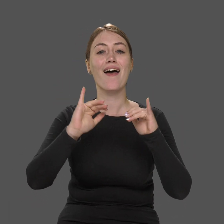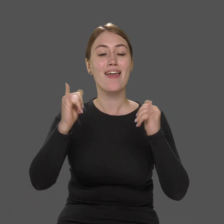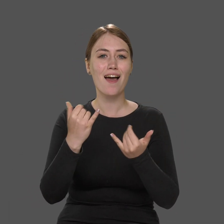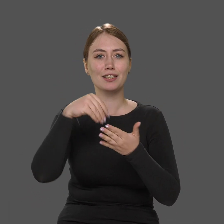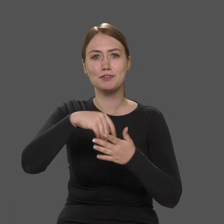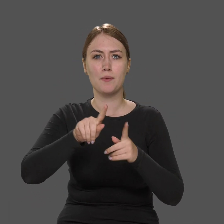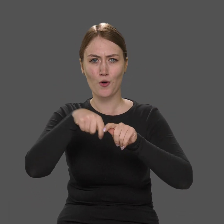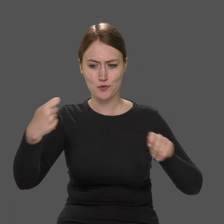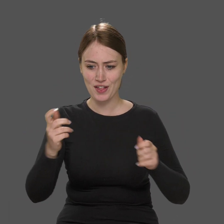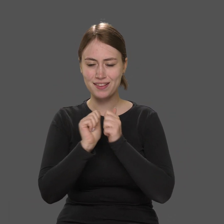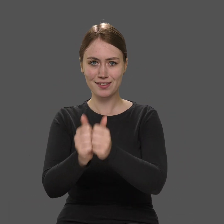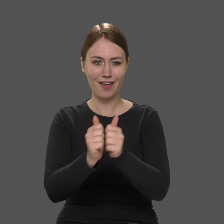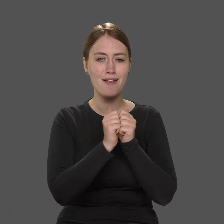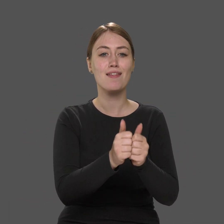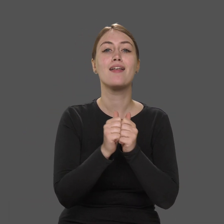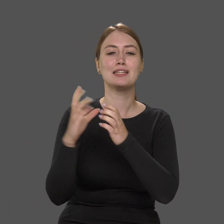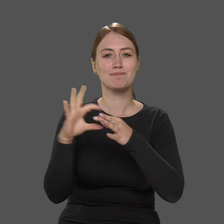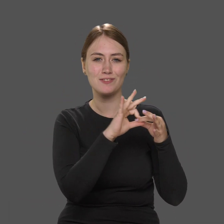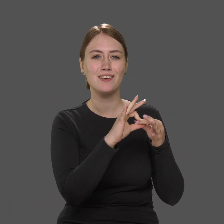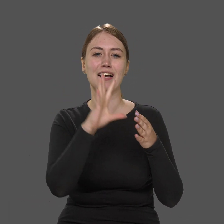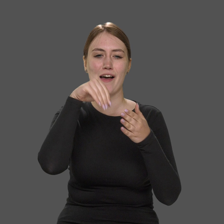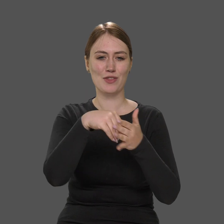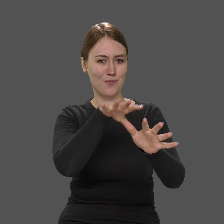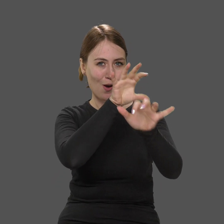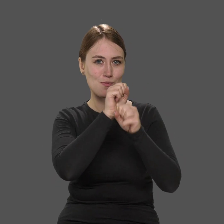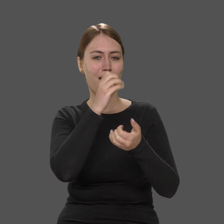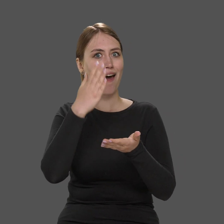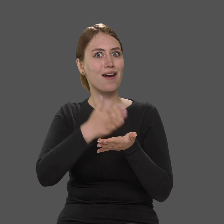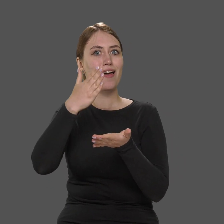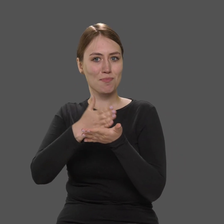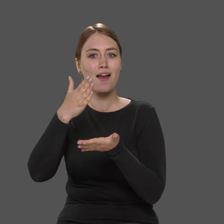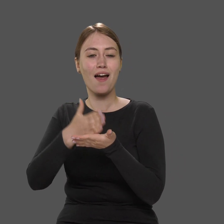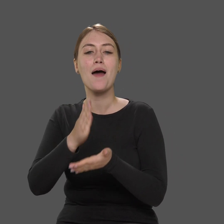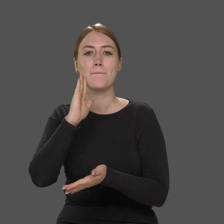how the "hearing brain" and the "deaf brain" handle tasks related to perceiving rhythm.